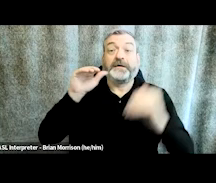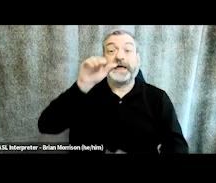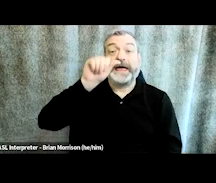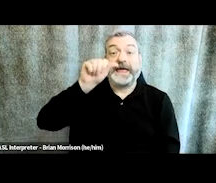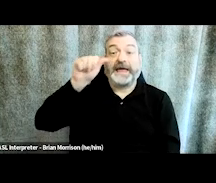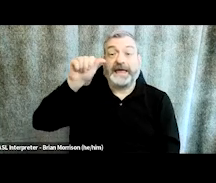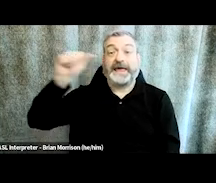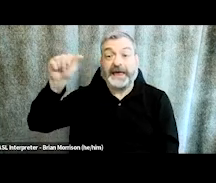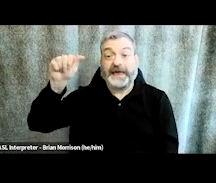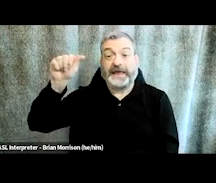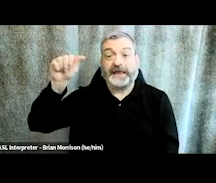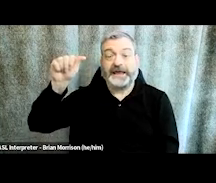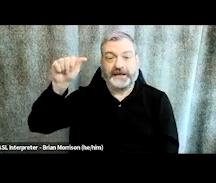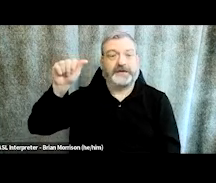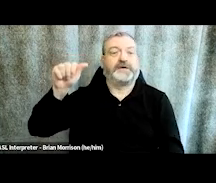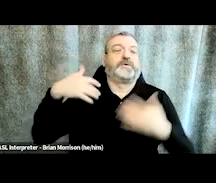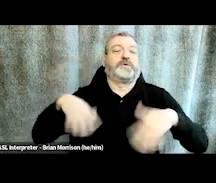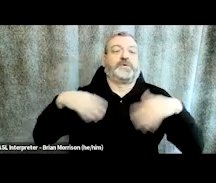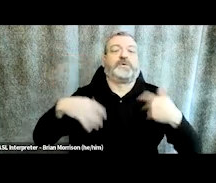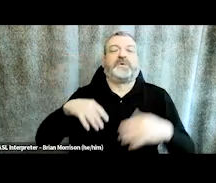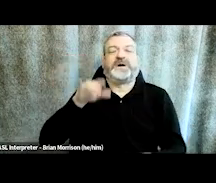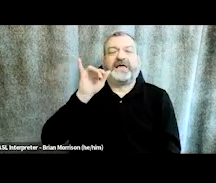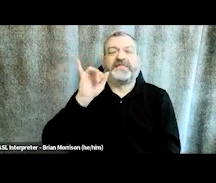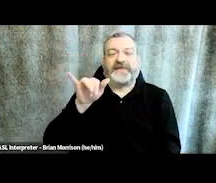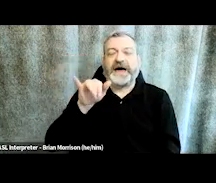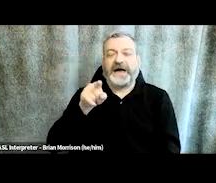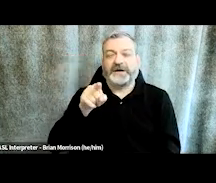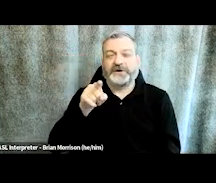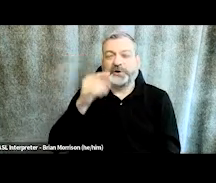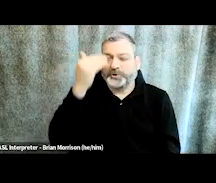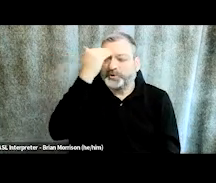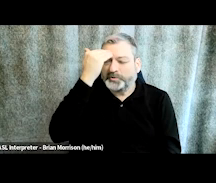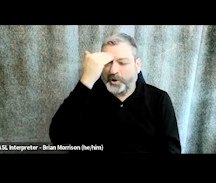is really for use cases where you know your audience has specific needs and you